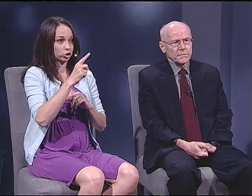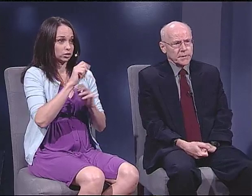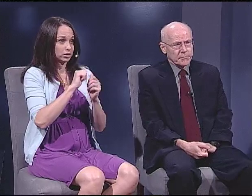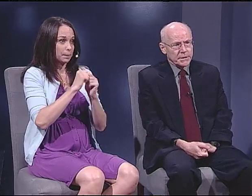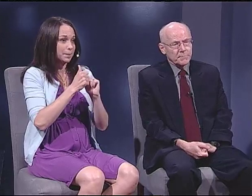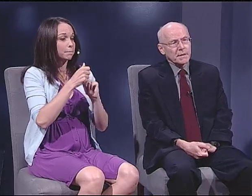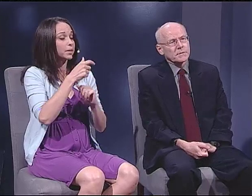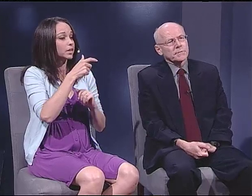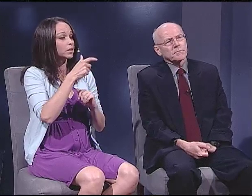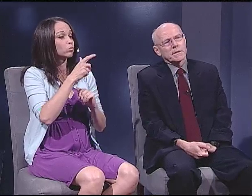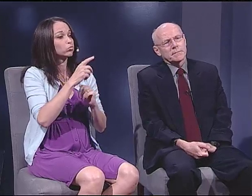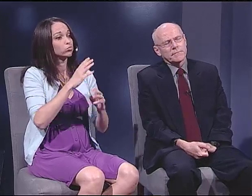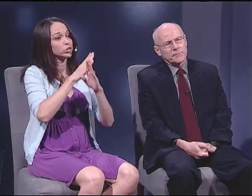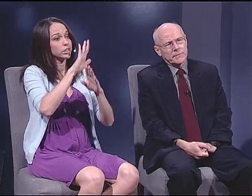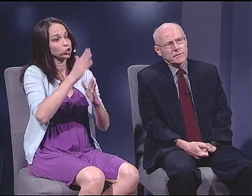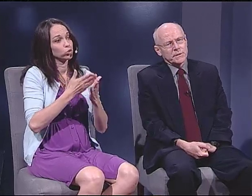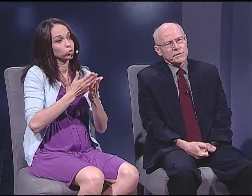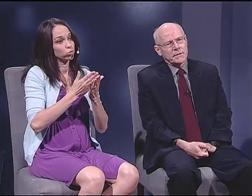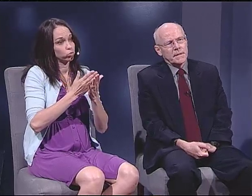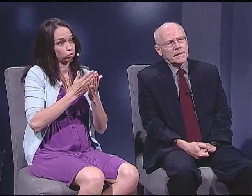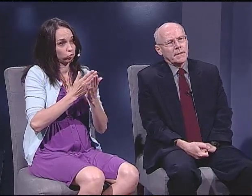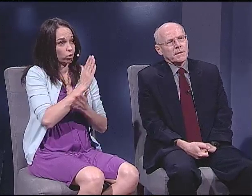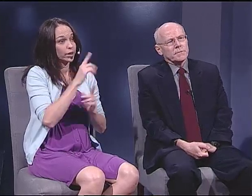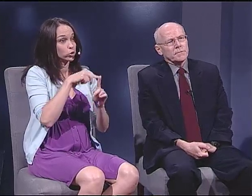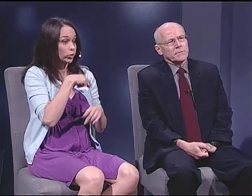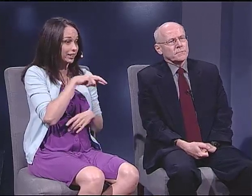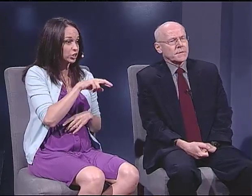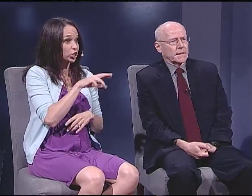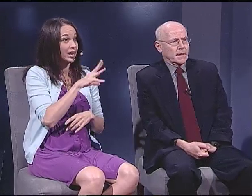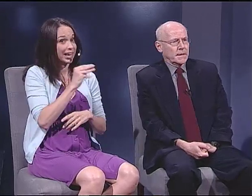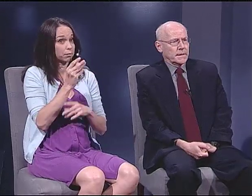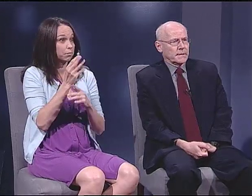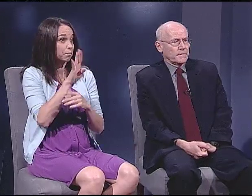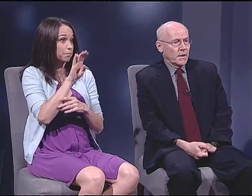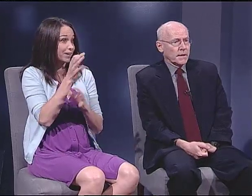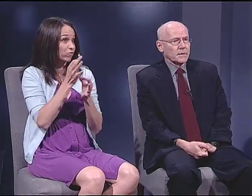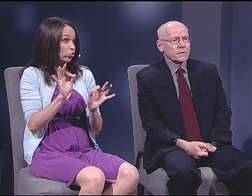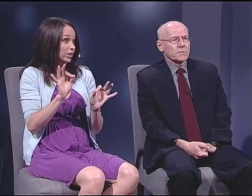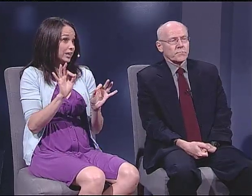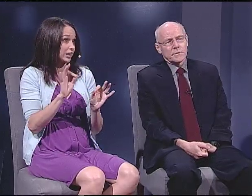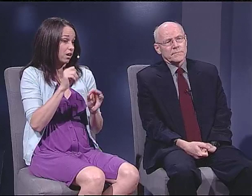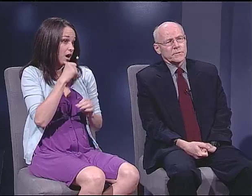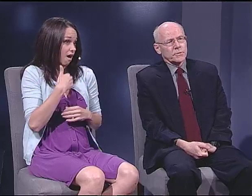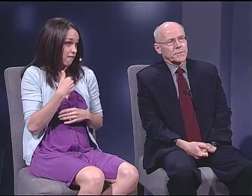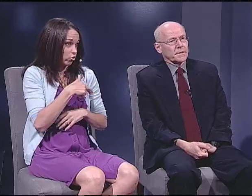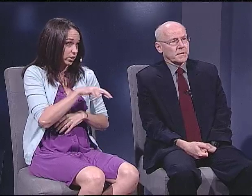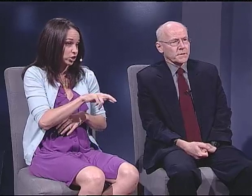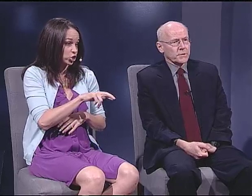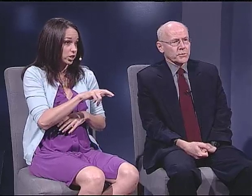to your religion, but also your right to be free of religion, to use a divine source for interpreting the Constitution,